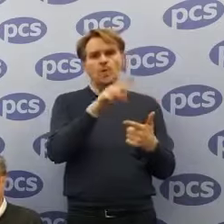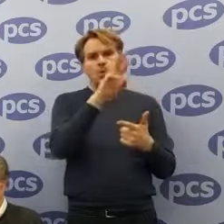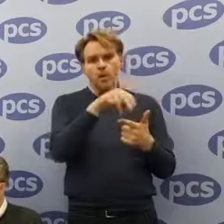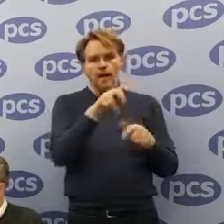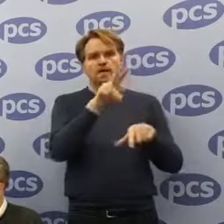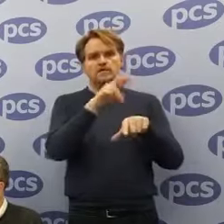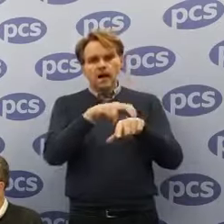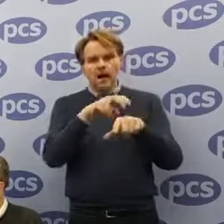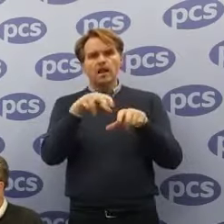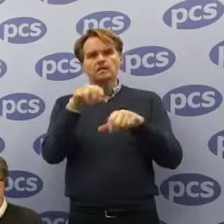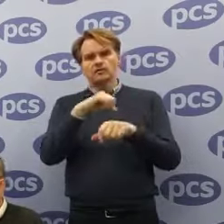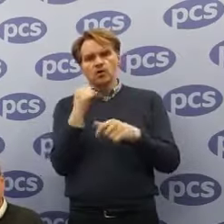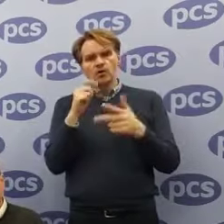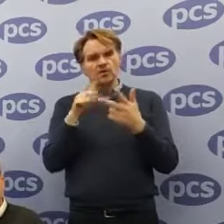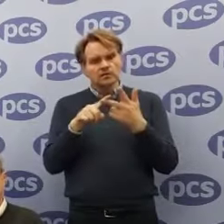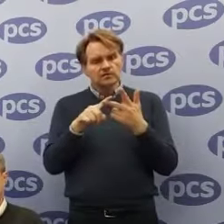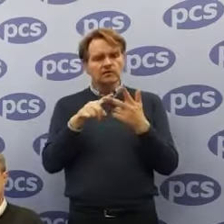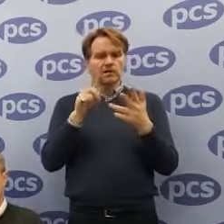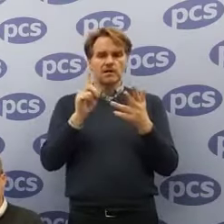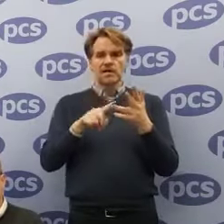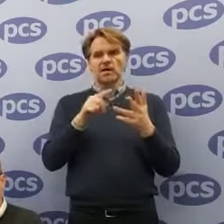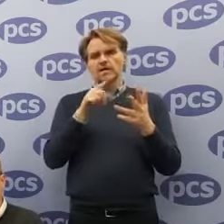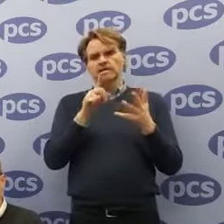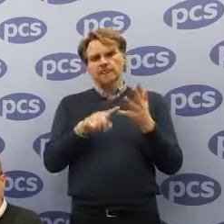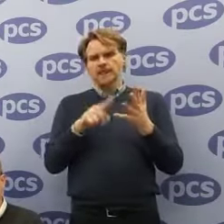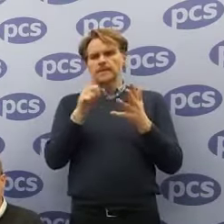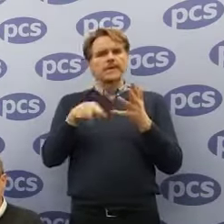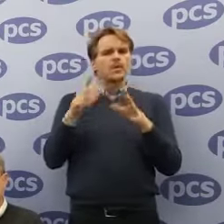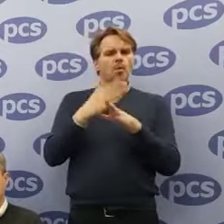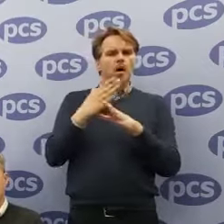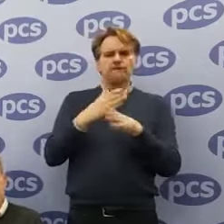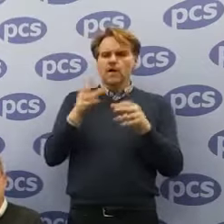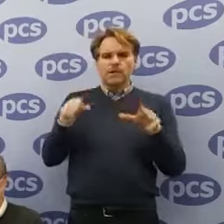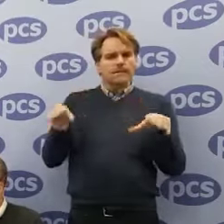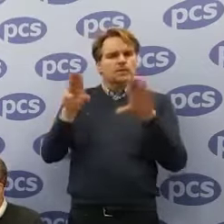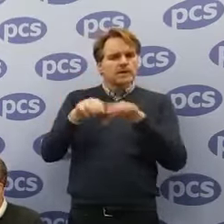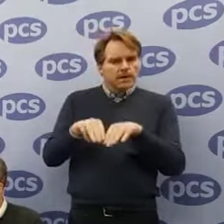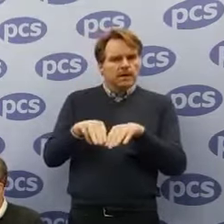non-departmental public bodies, museums, the galleries places like the Metropolitan